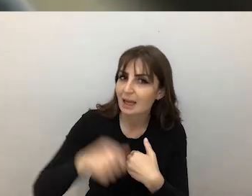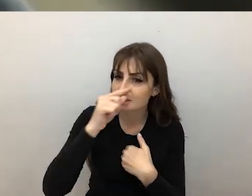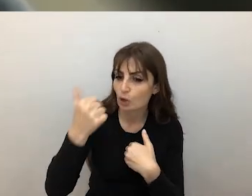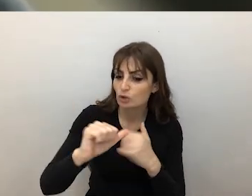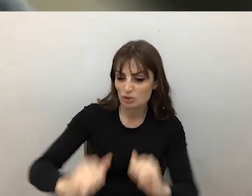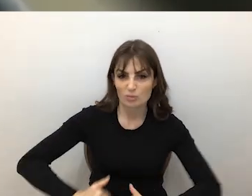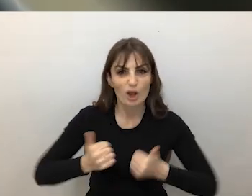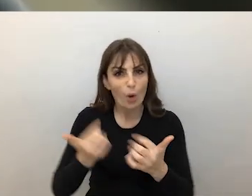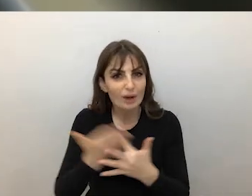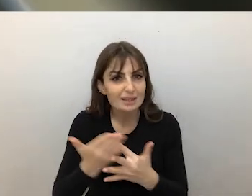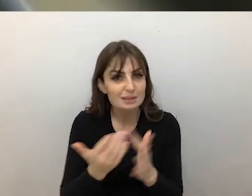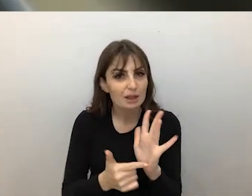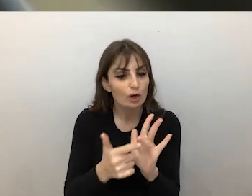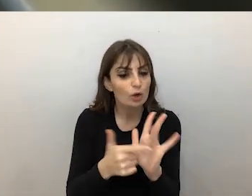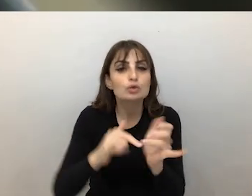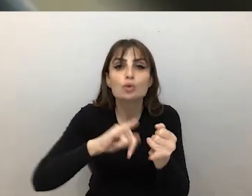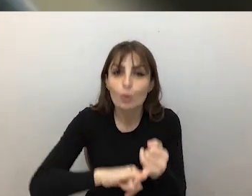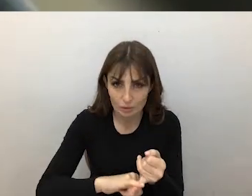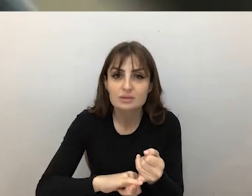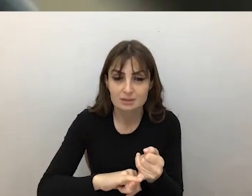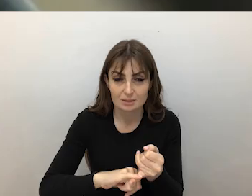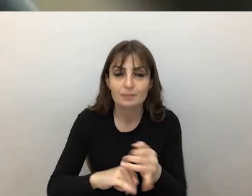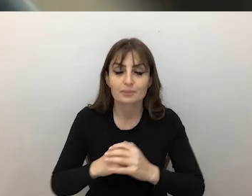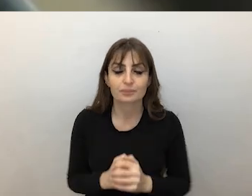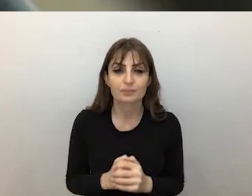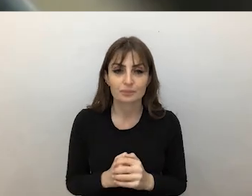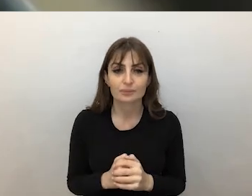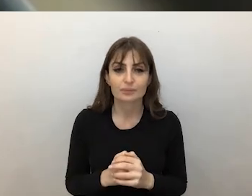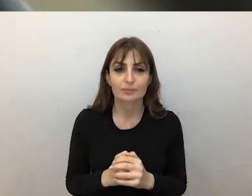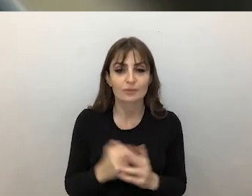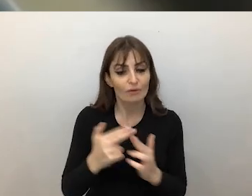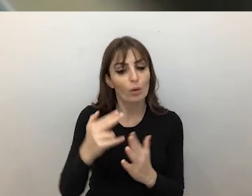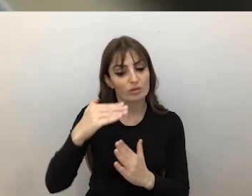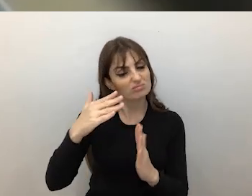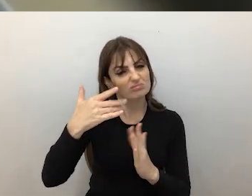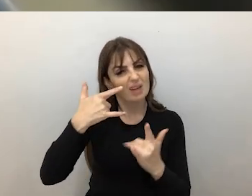own accessibility tools in the grant assessment process.